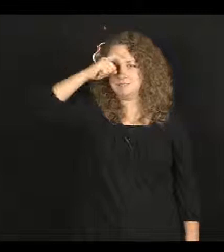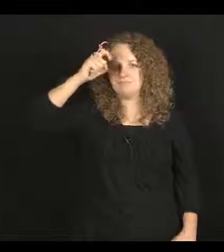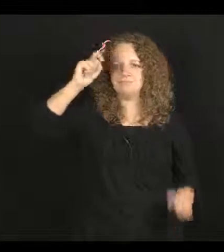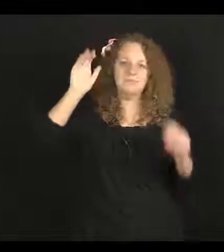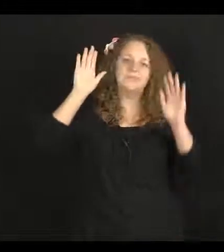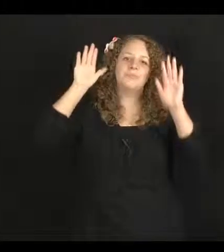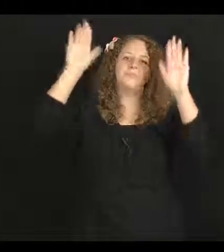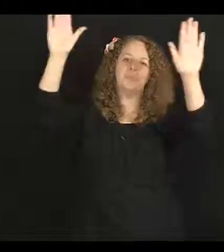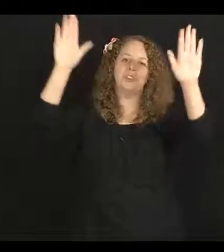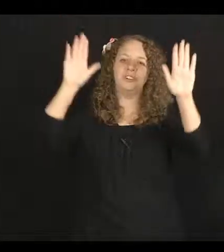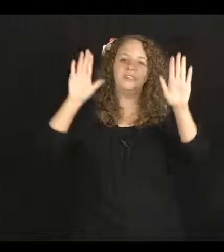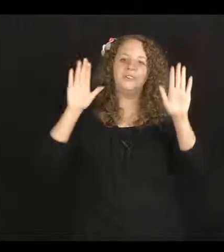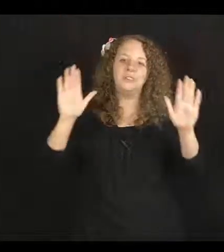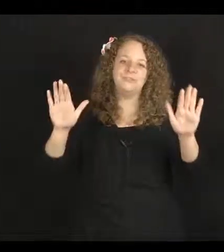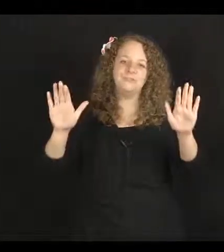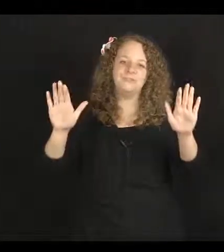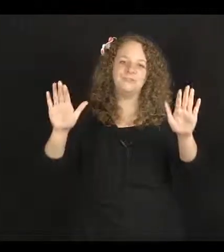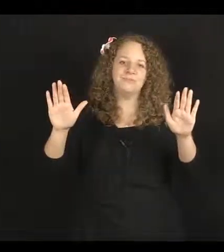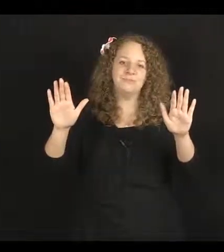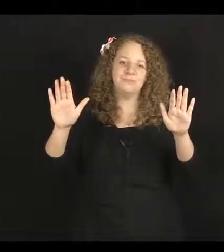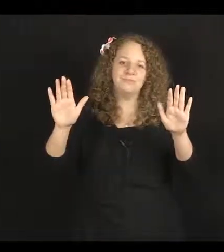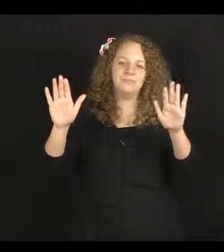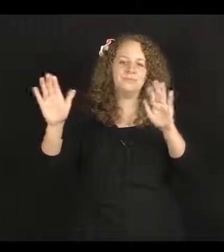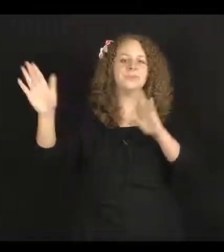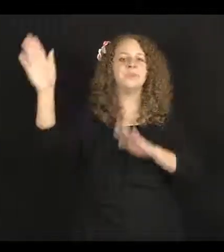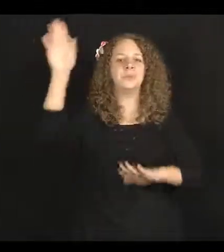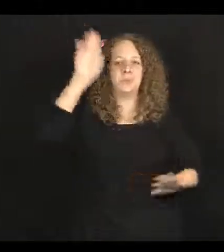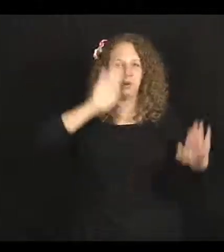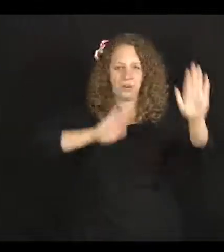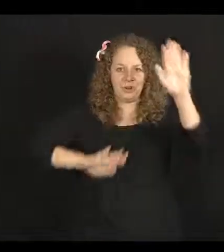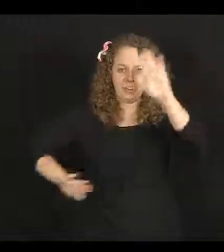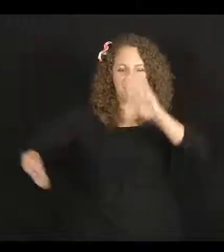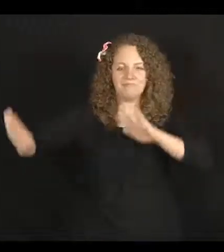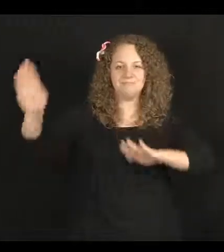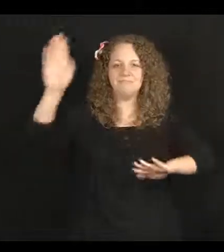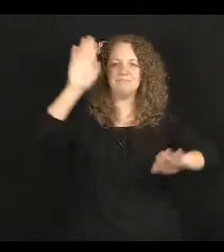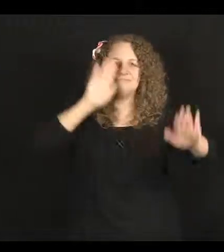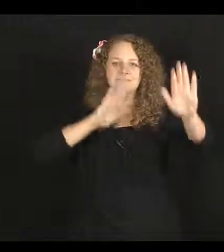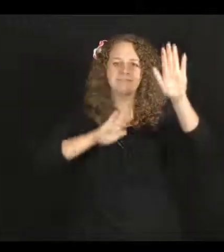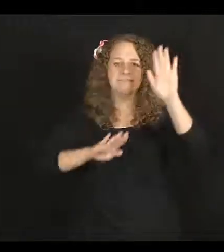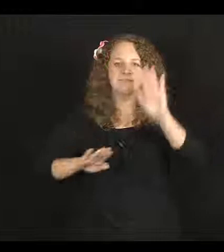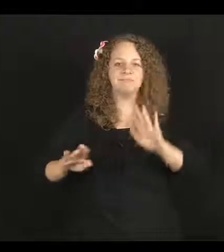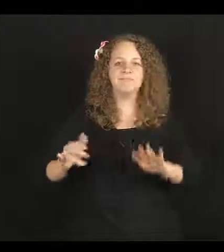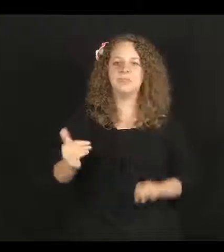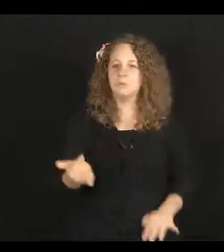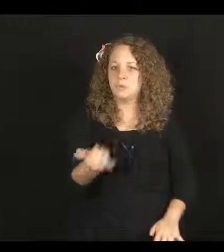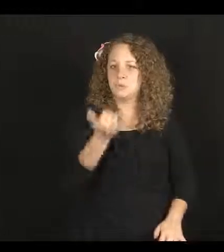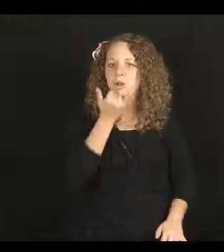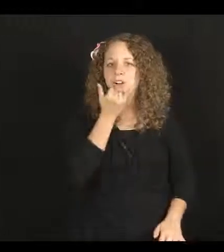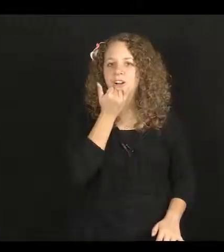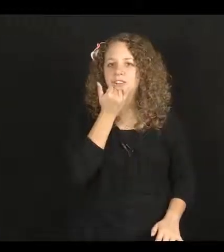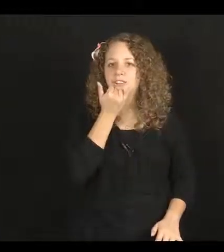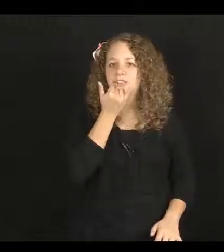WONDERFUL WORRY WRONG